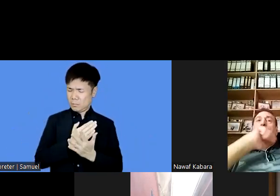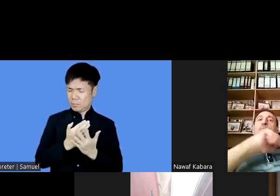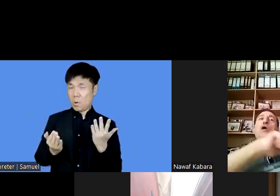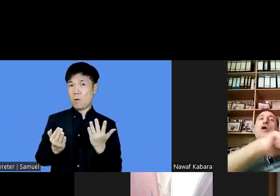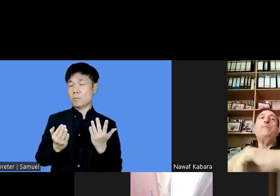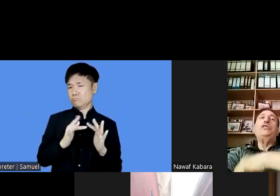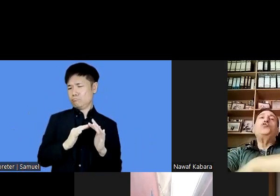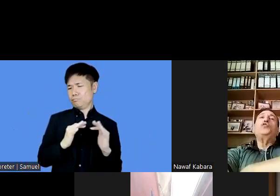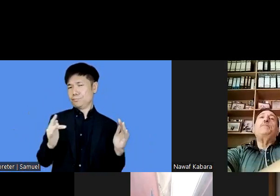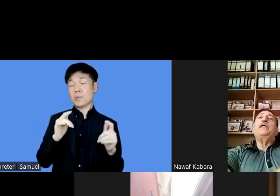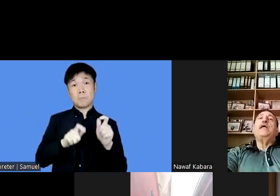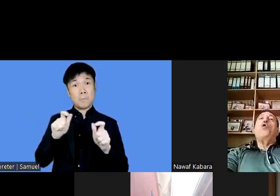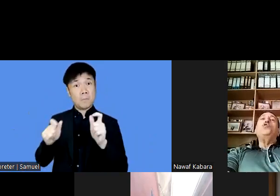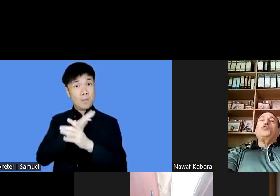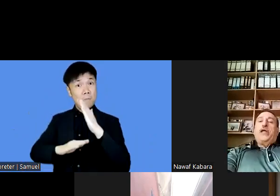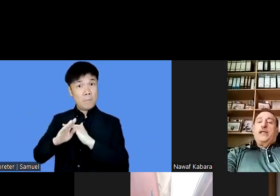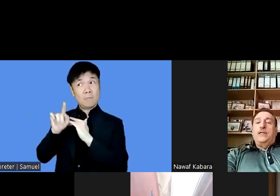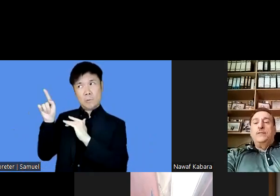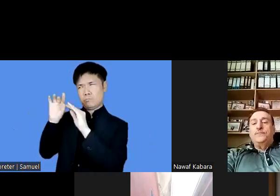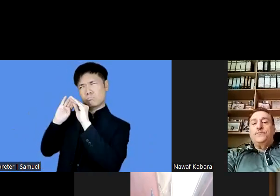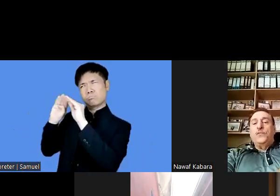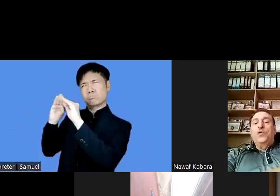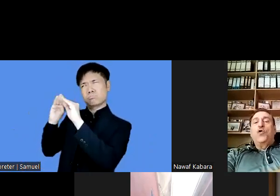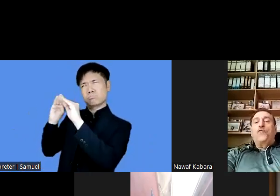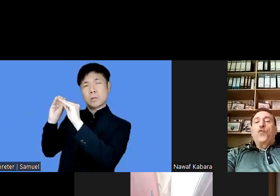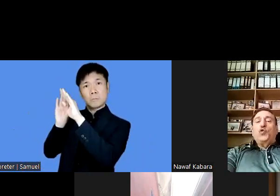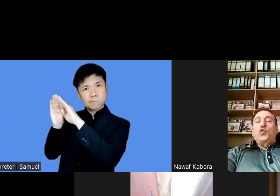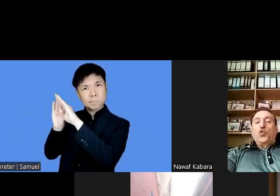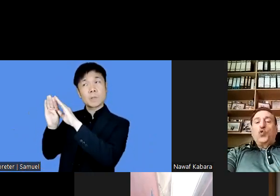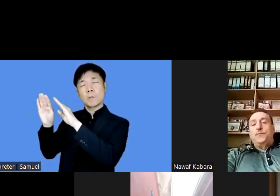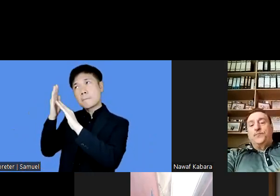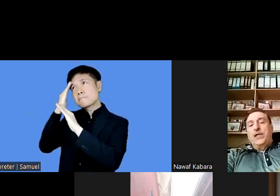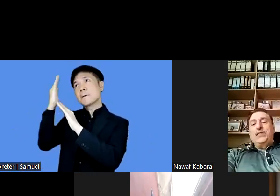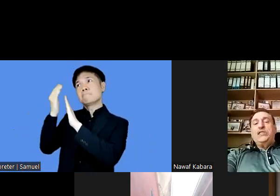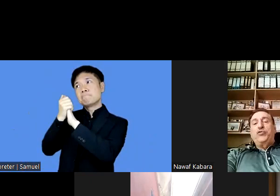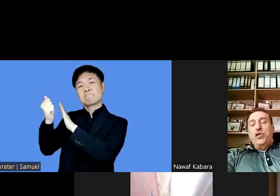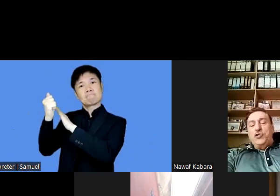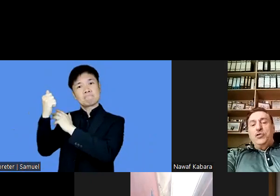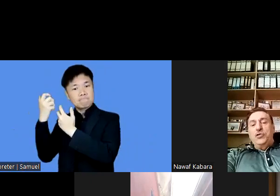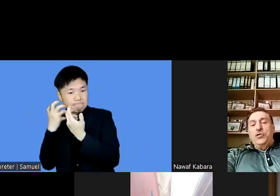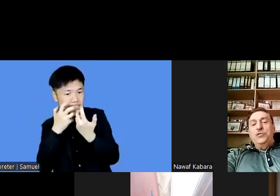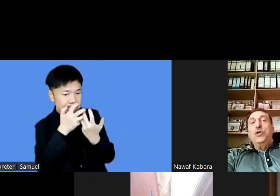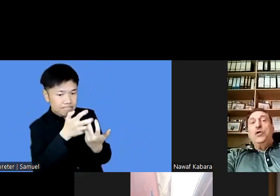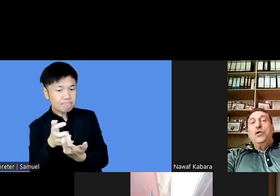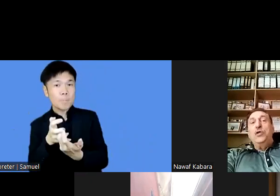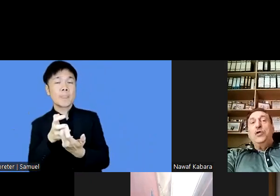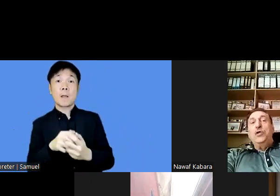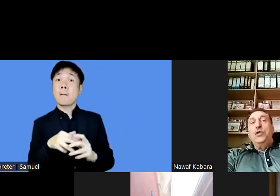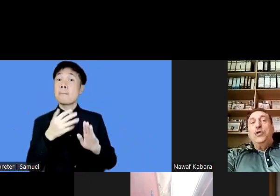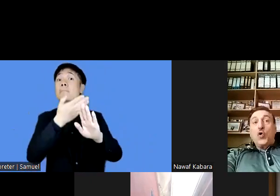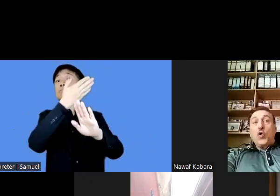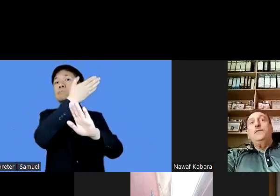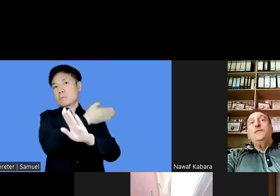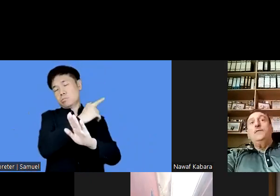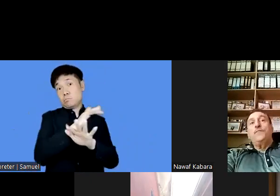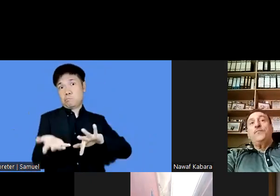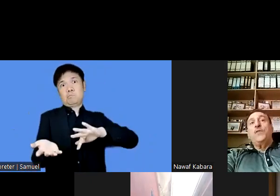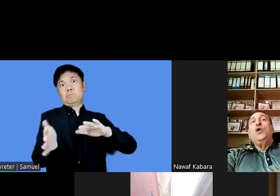Persons should also be trained of what to do in this situation, where to go, whom to